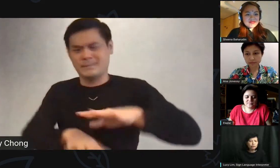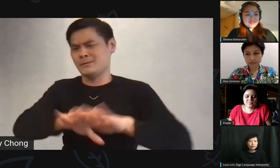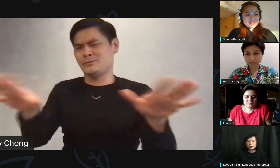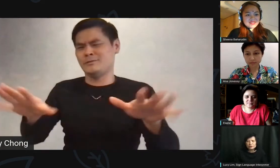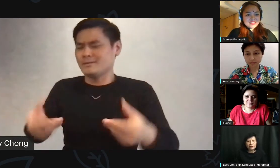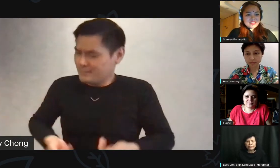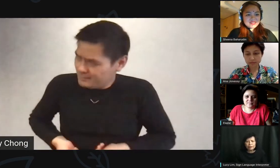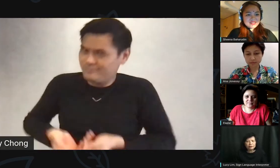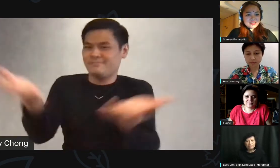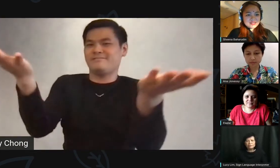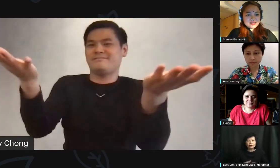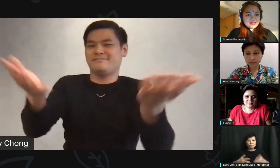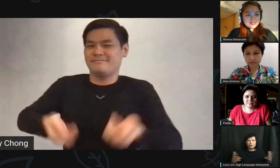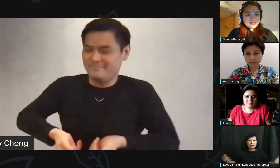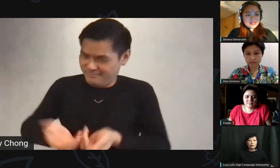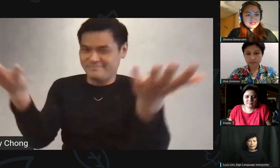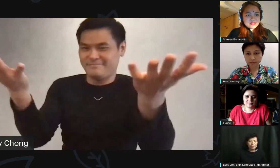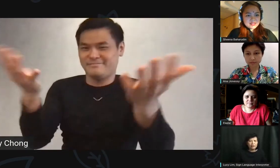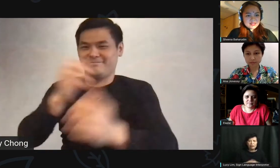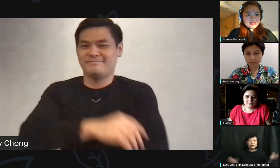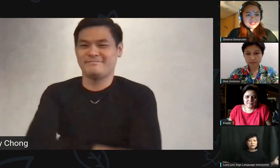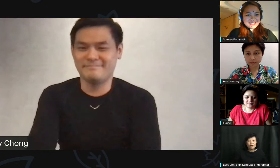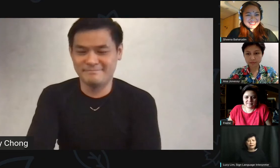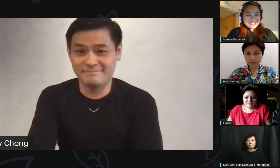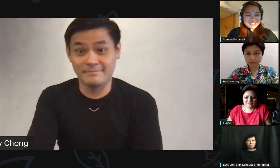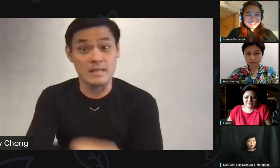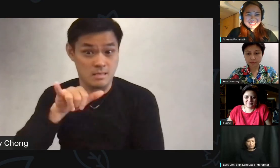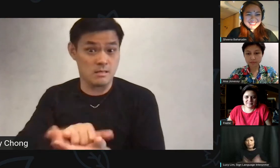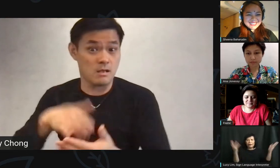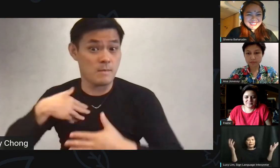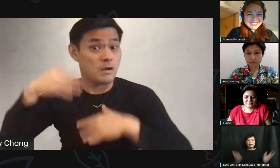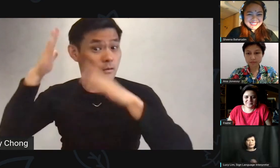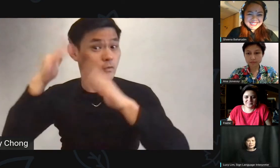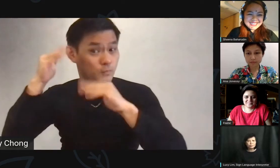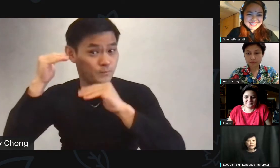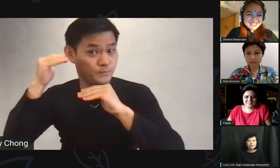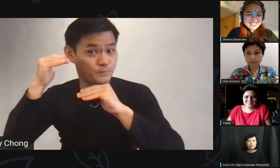Don’t just keep it in. You know, your cover, locked it up, go ahead and express it